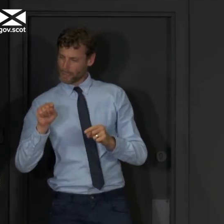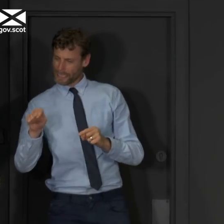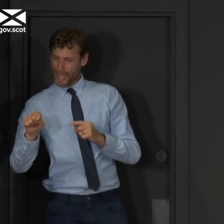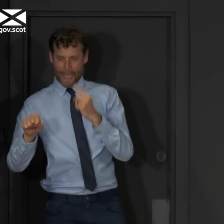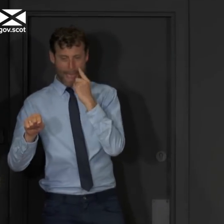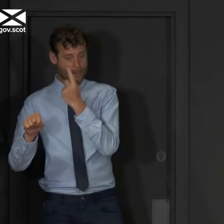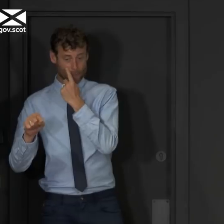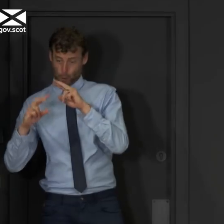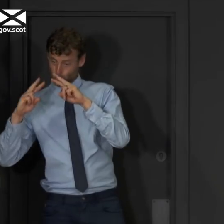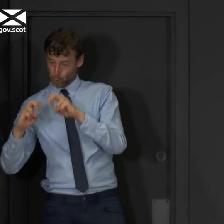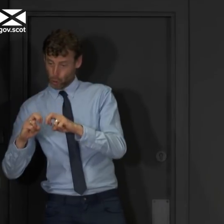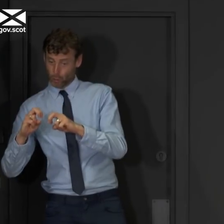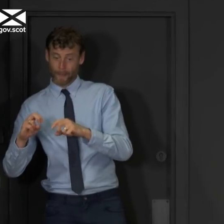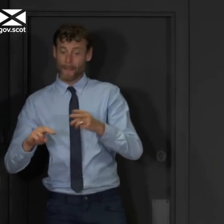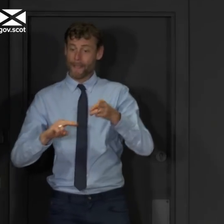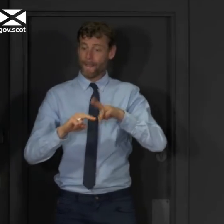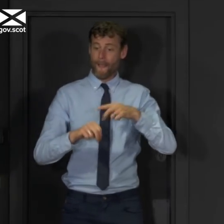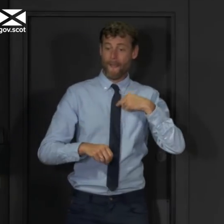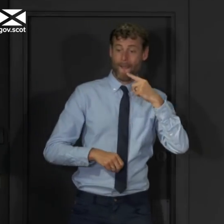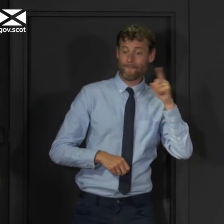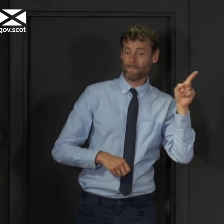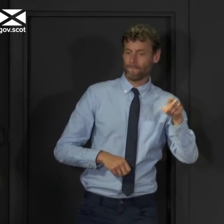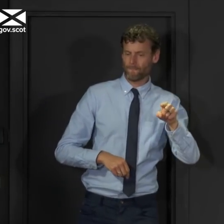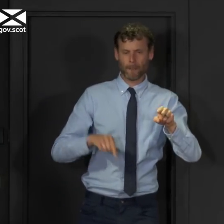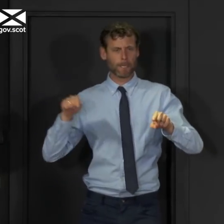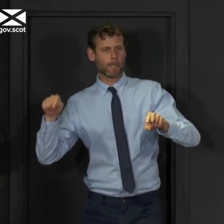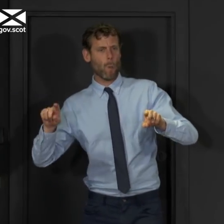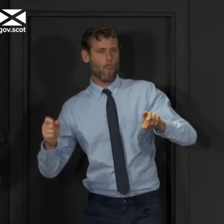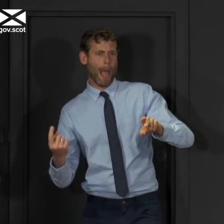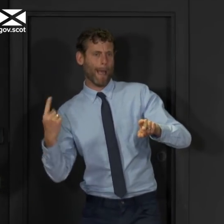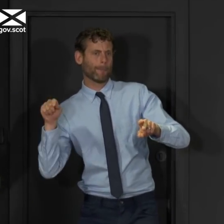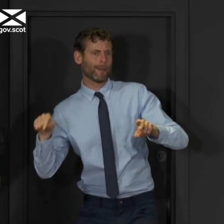being given to me right now is we should not change the two metres, and if I was to act